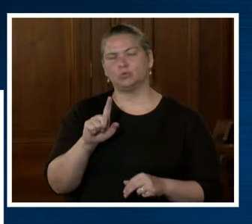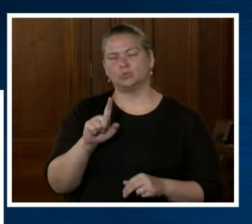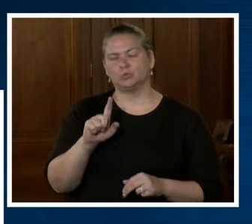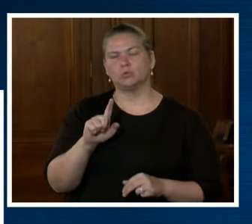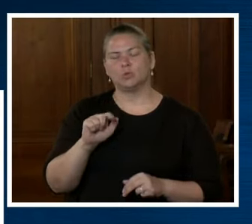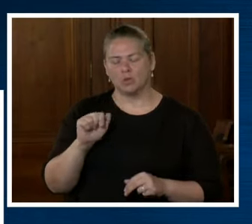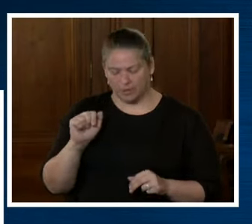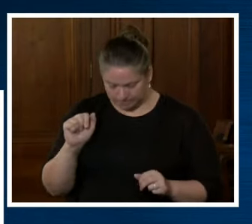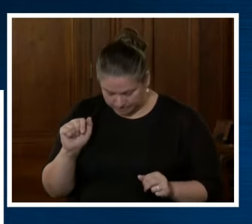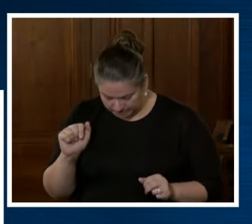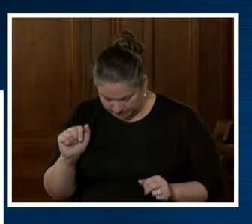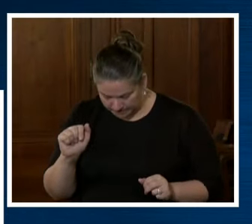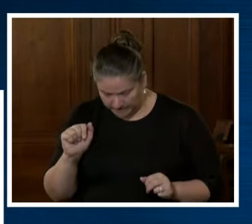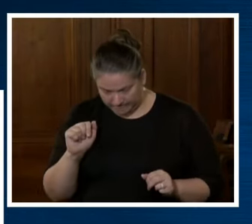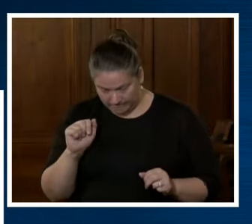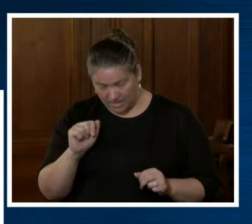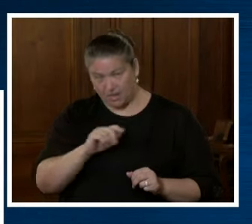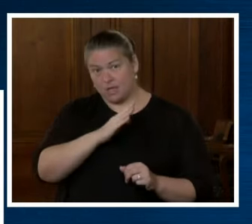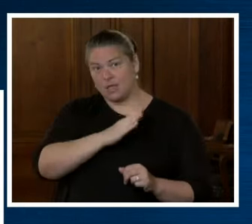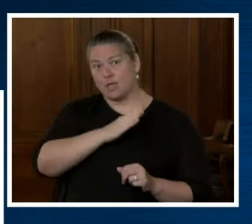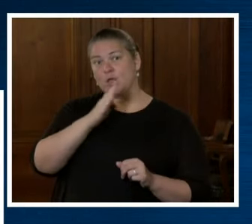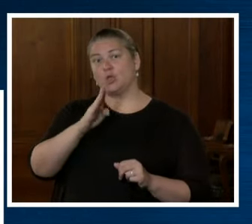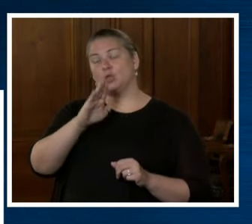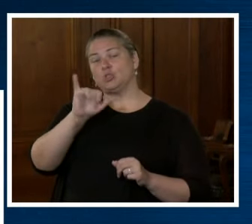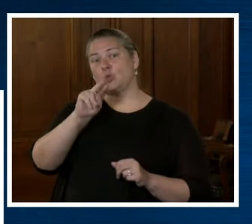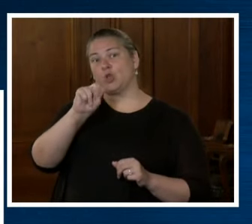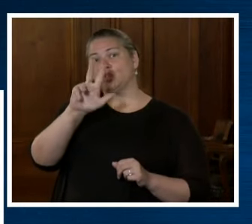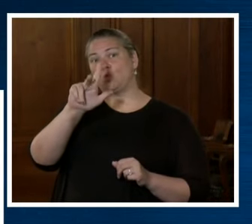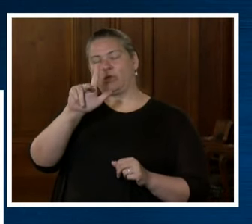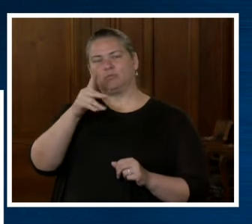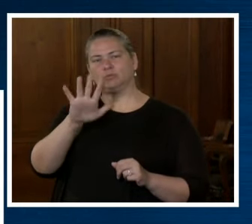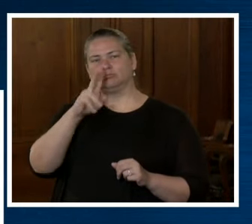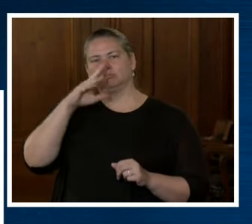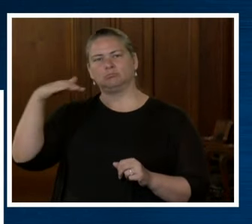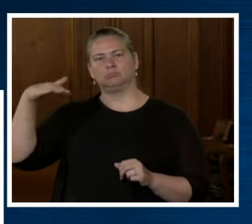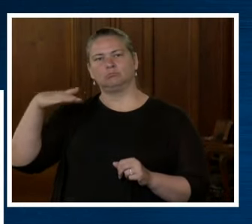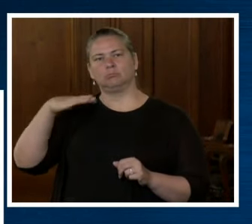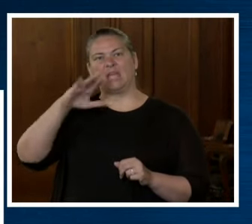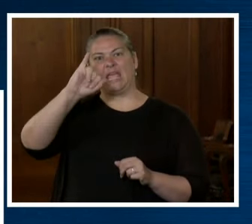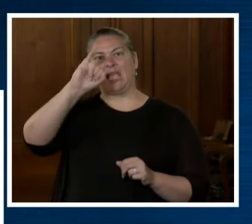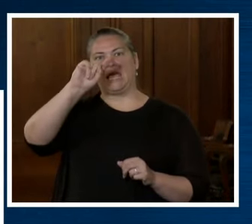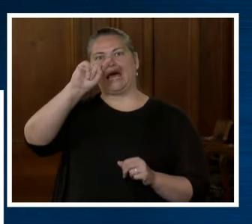WE'LL GO THROUGH ALL OF THIS,